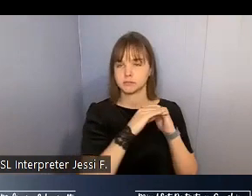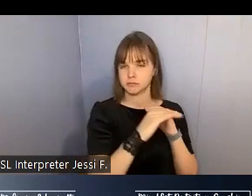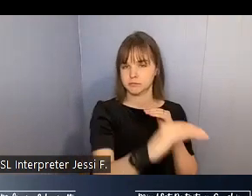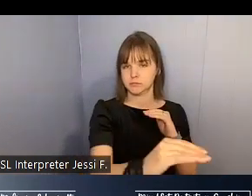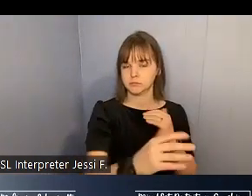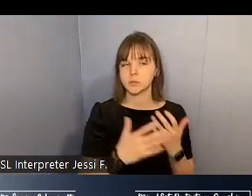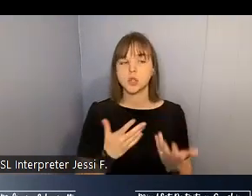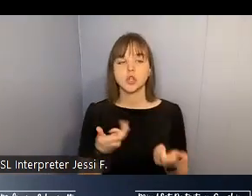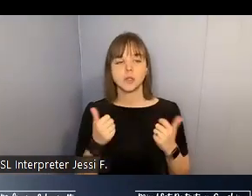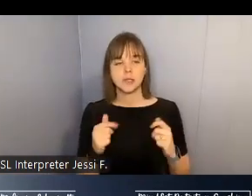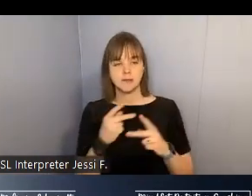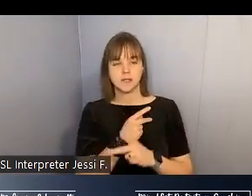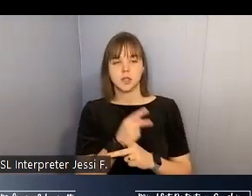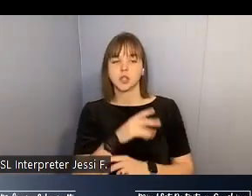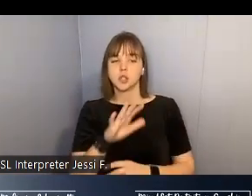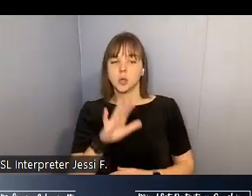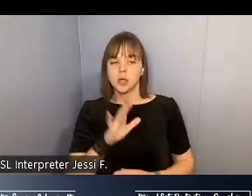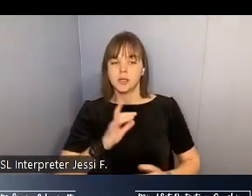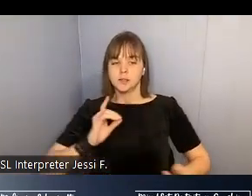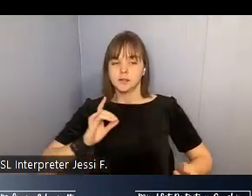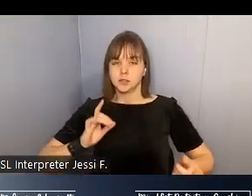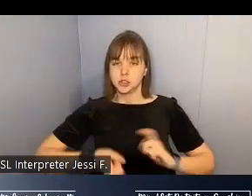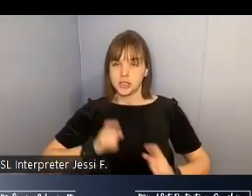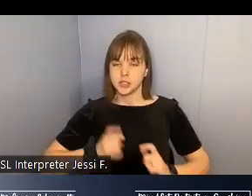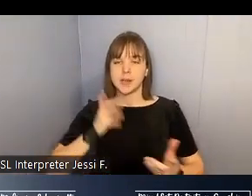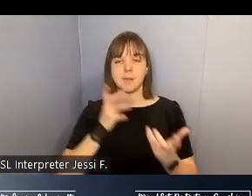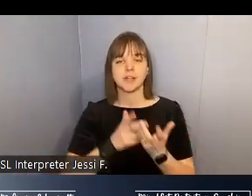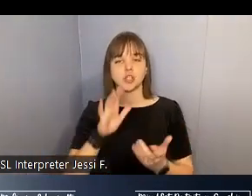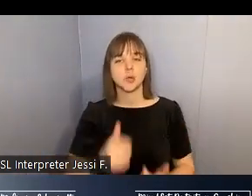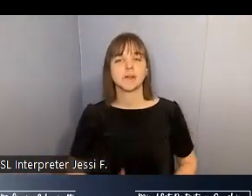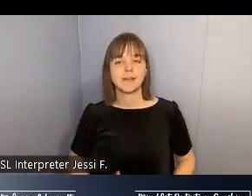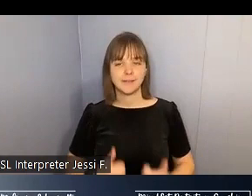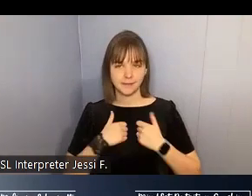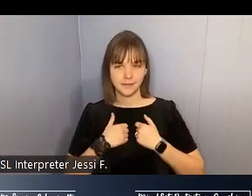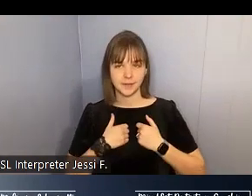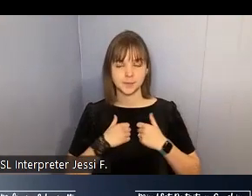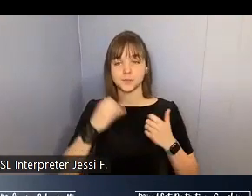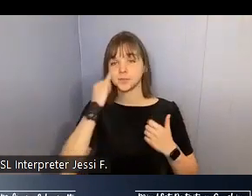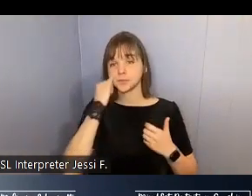that fits into your lifestyle? Because if you want to change, if you're embarking on a health, wellness, nutrition,